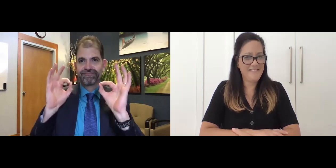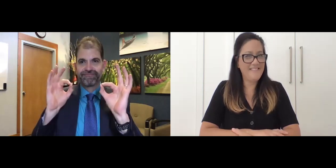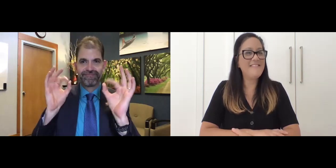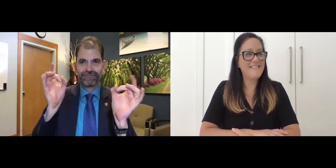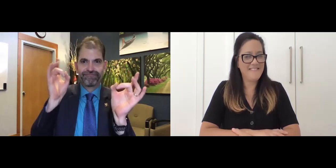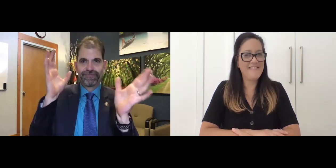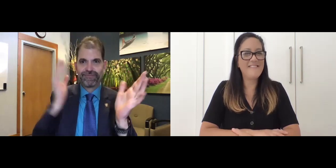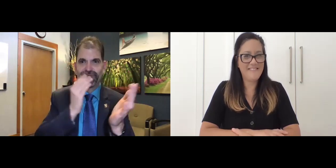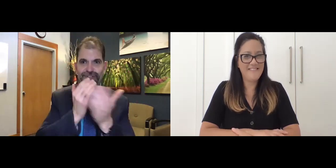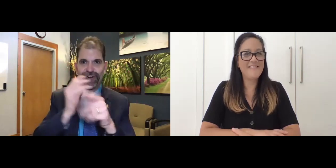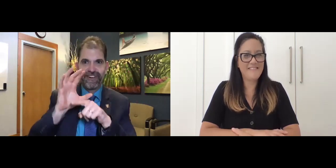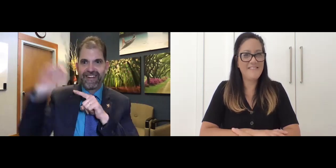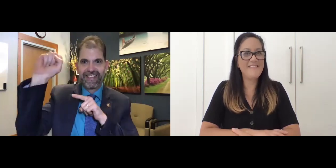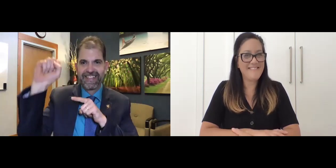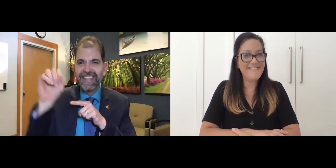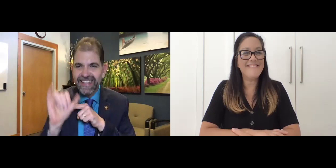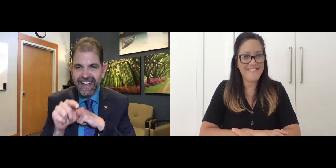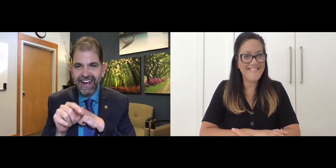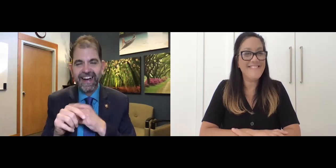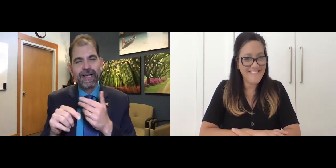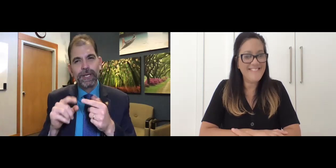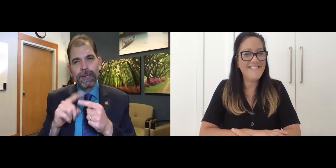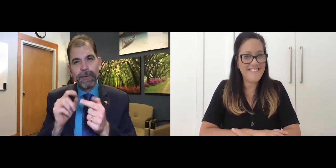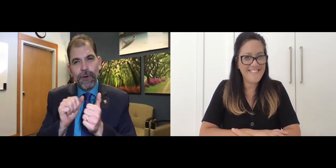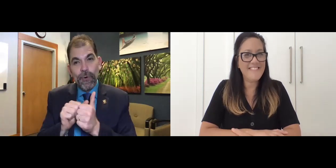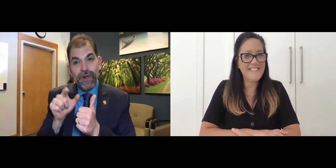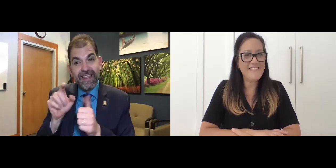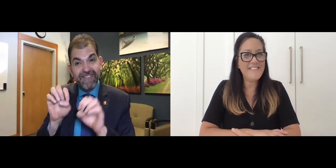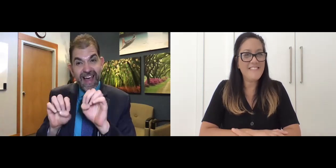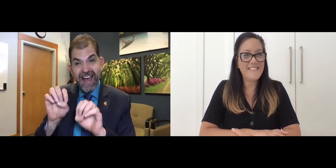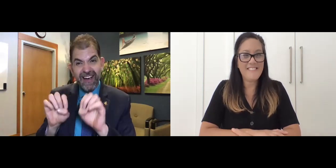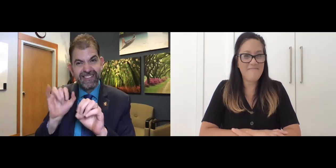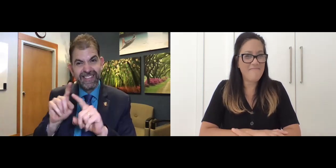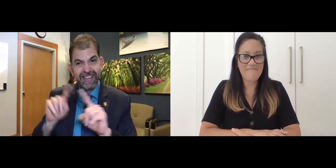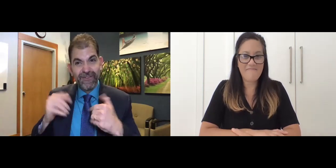to actually prepare an interpretation and do an excellent job.